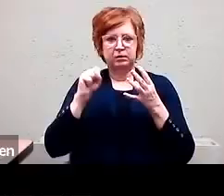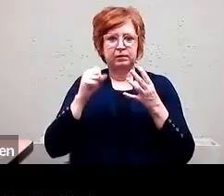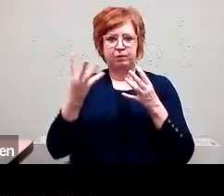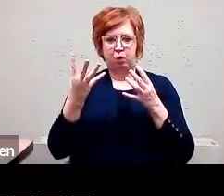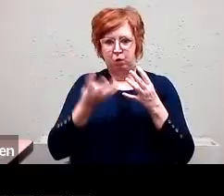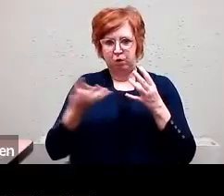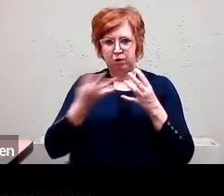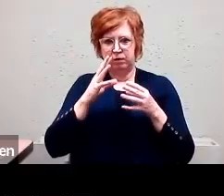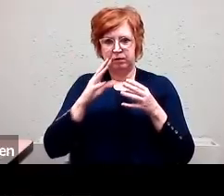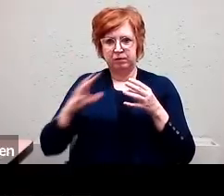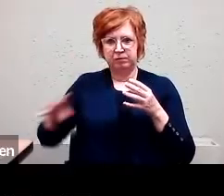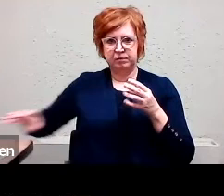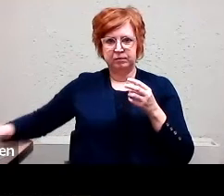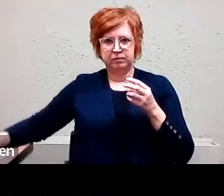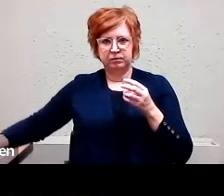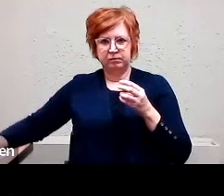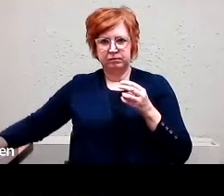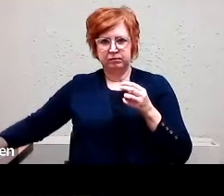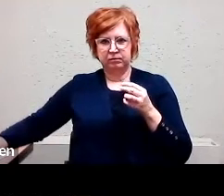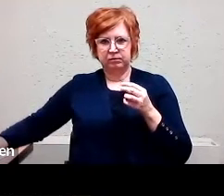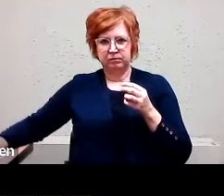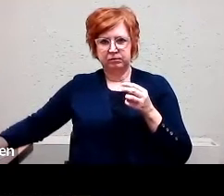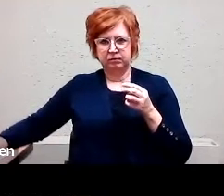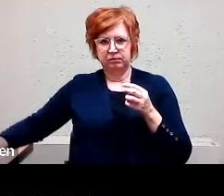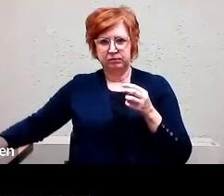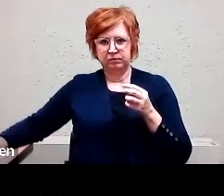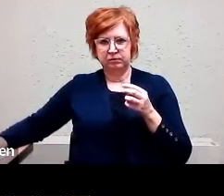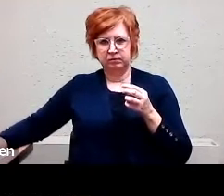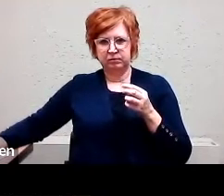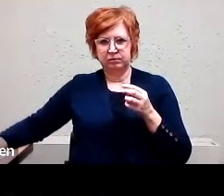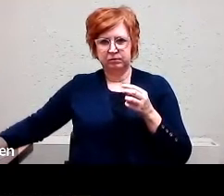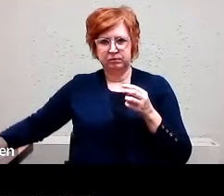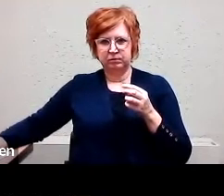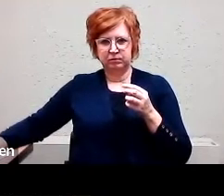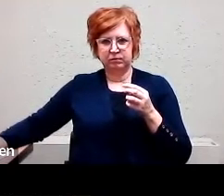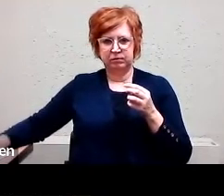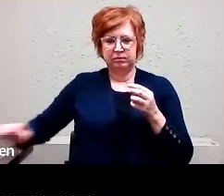The only show I think I cried at during the festival. So, it pulled at my heart.